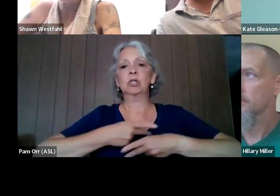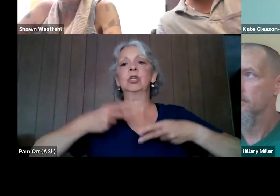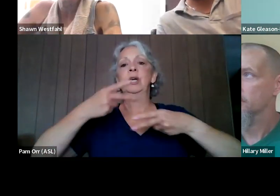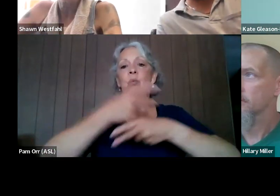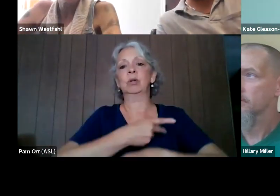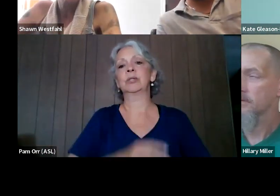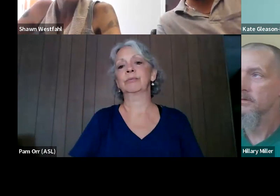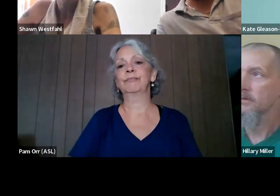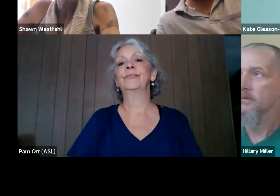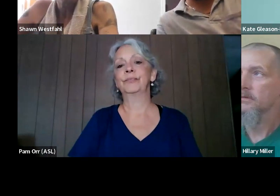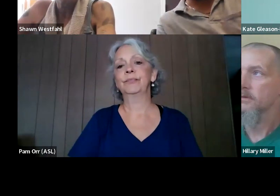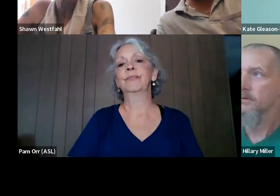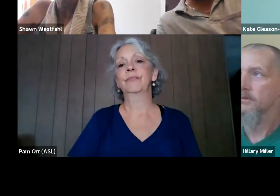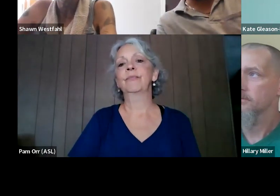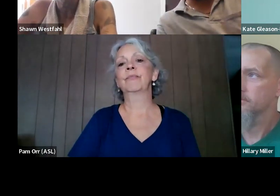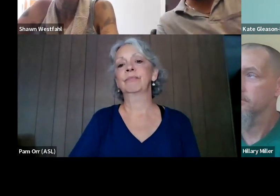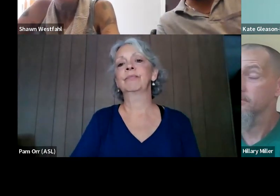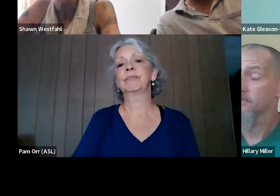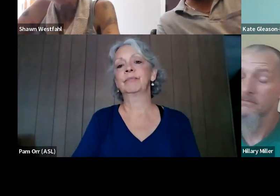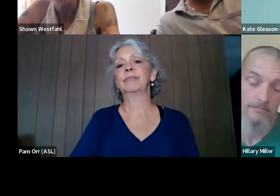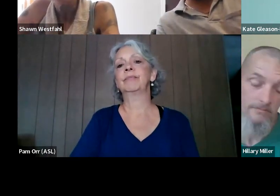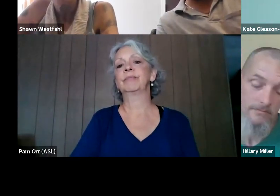it's gonna be a lot worse than it ever has.